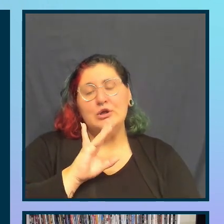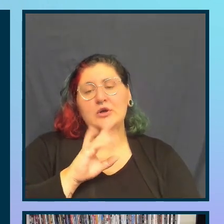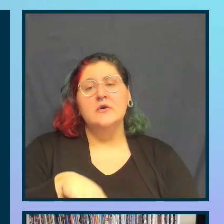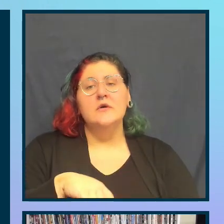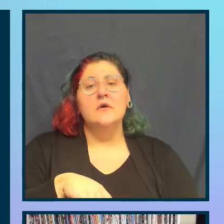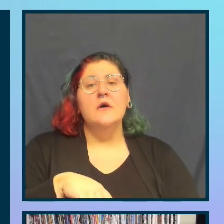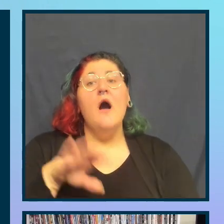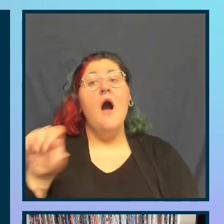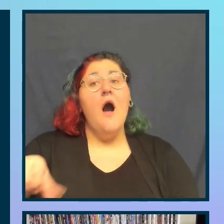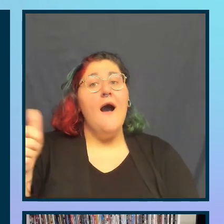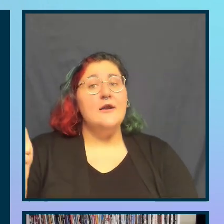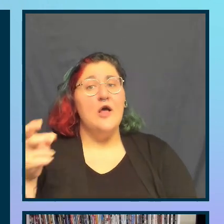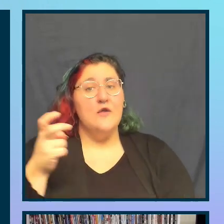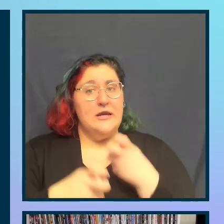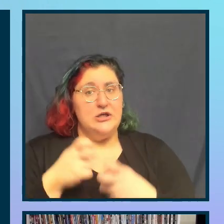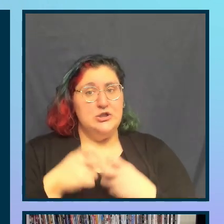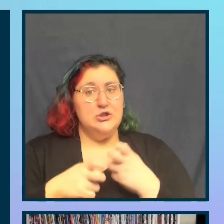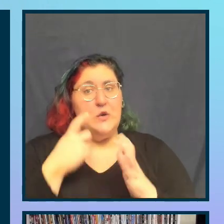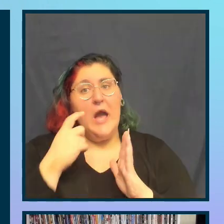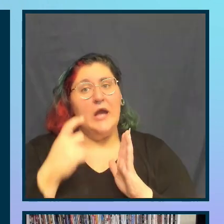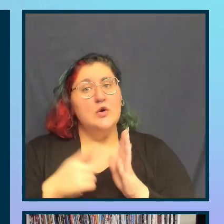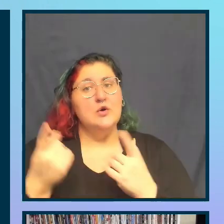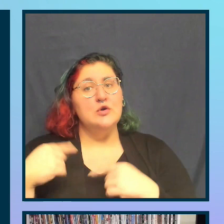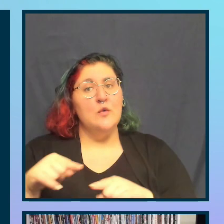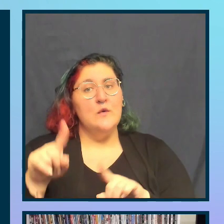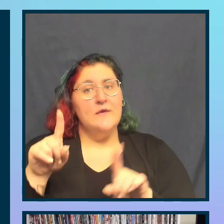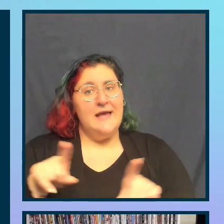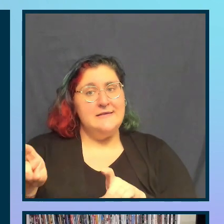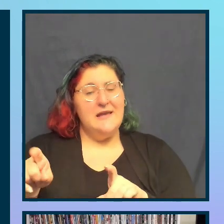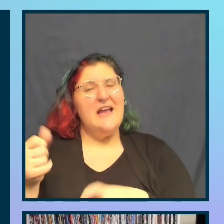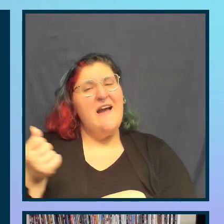So another issue I noticed while testing, there were a few clickable elements in the app